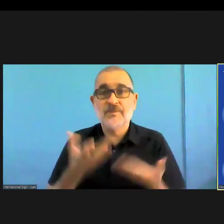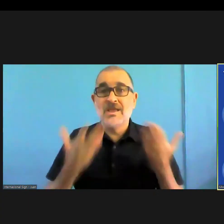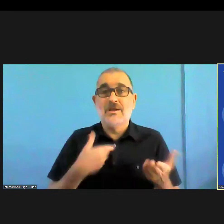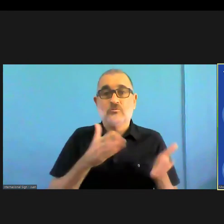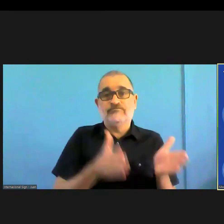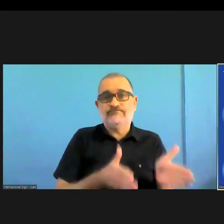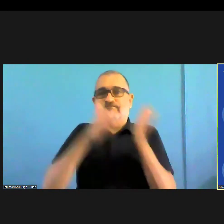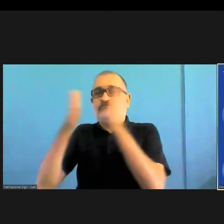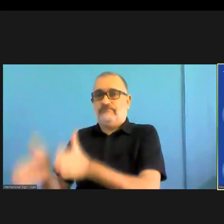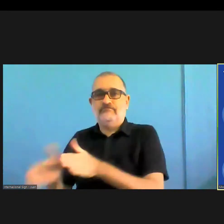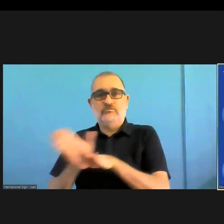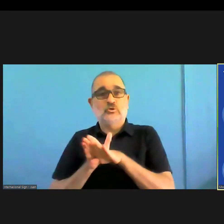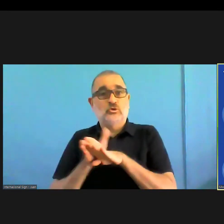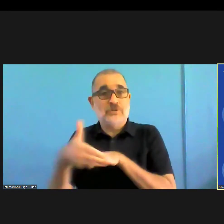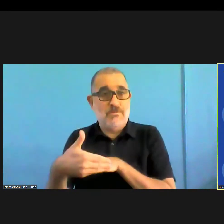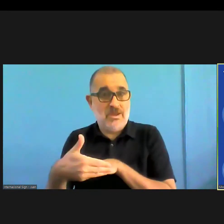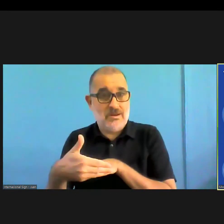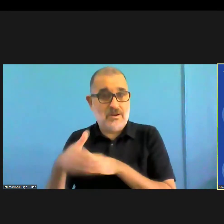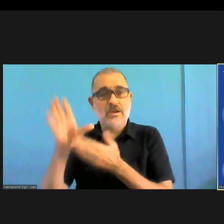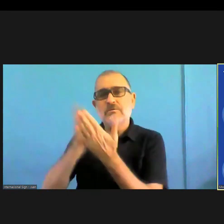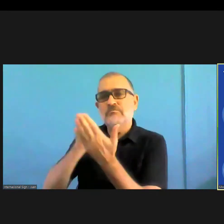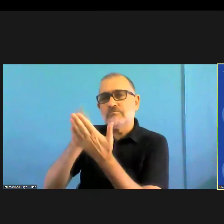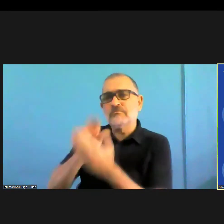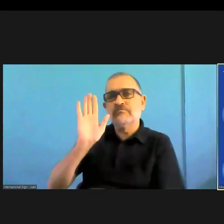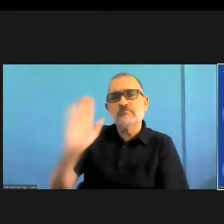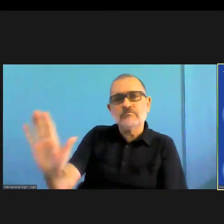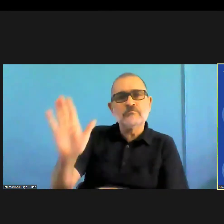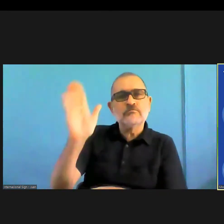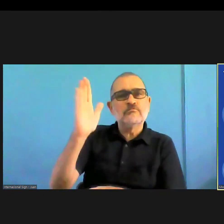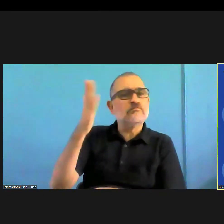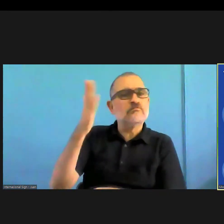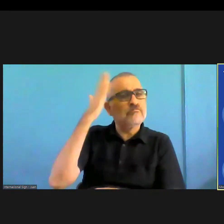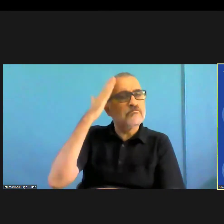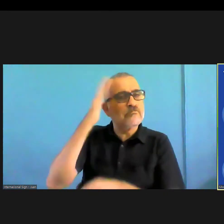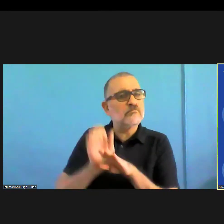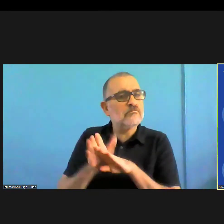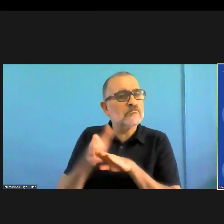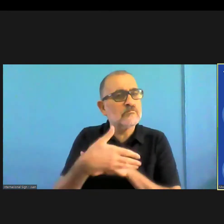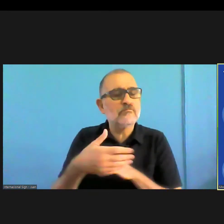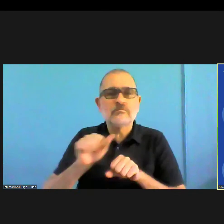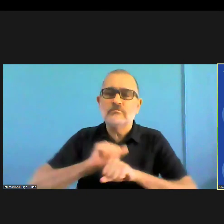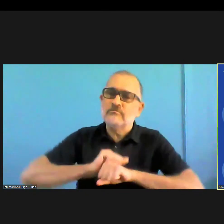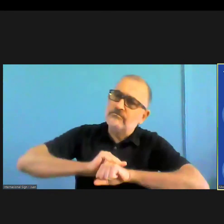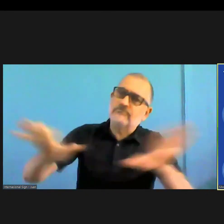Speaking today is Dr. Christopher Tufton , Minister for health in Jamaica.